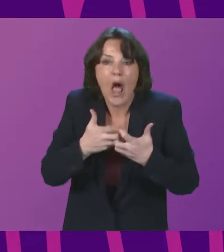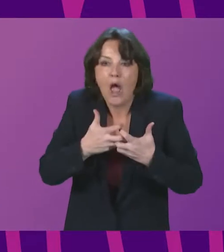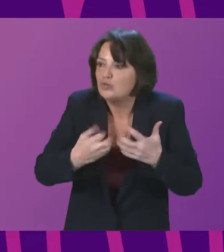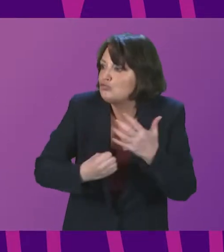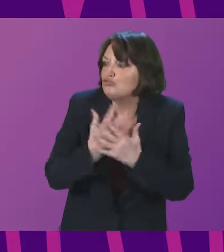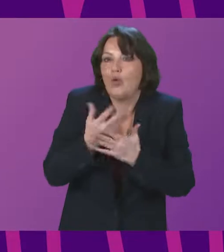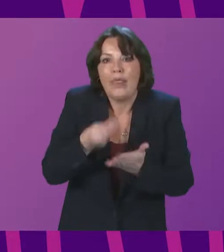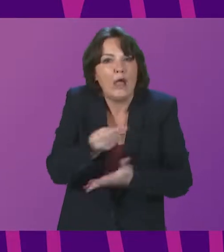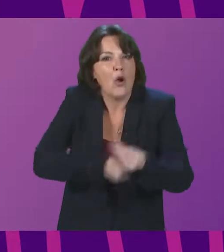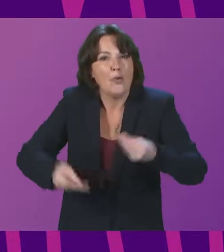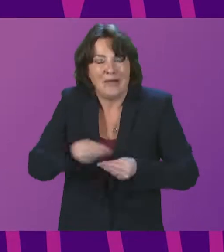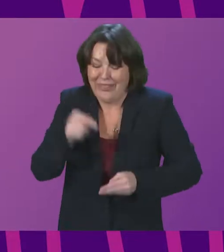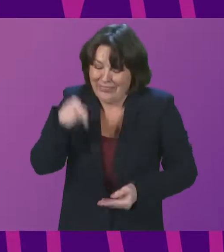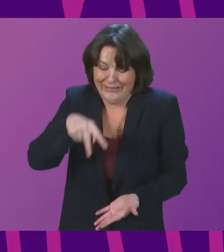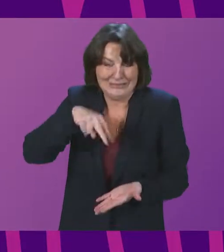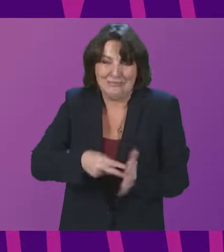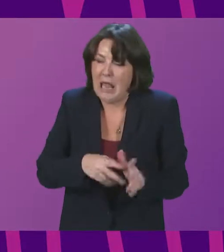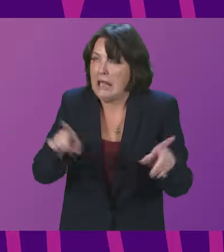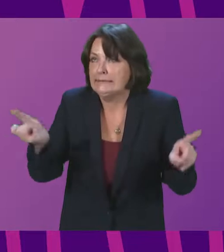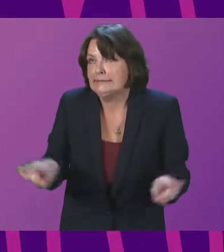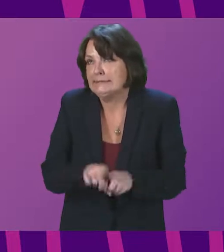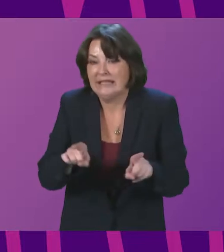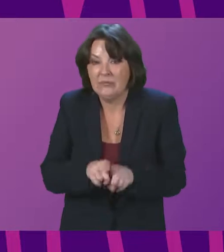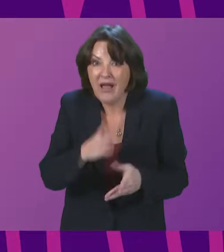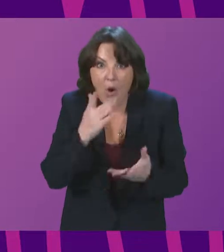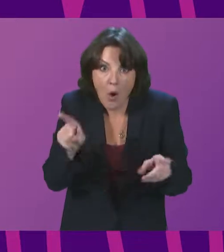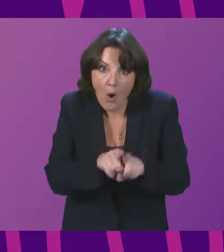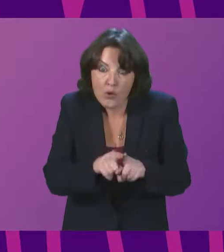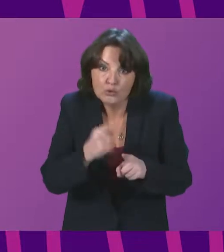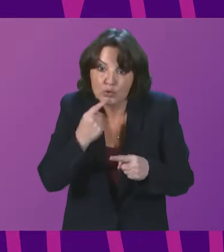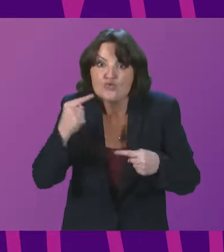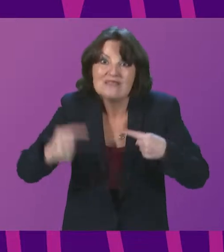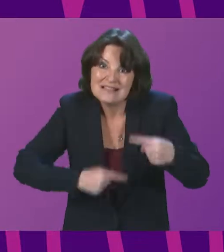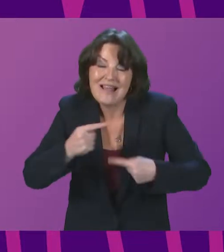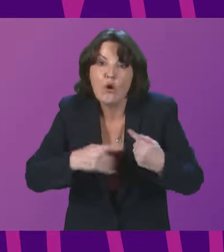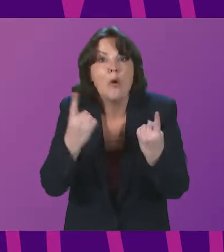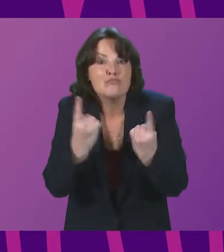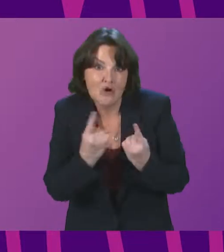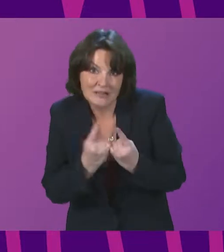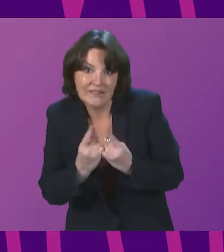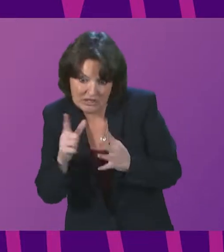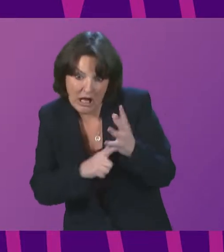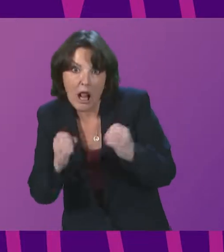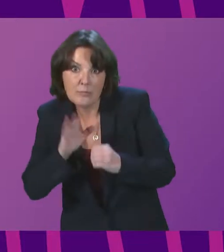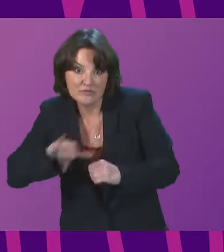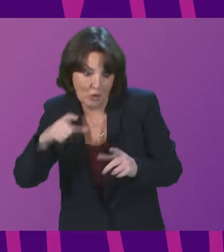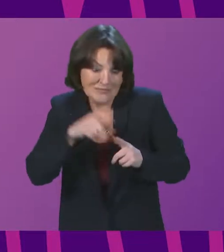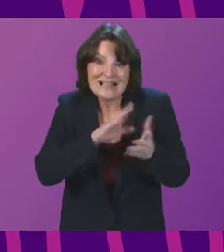The plan is more of the same; it even recycles productivity clubs from Derek Mackay’s economic plan.